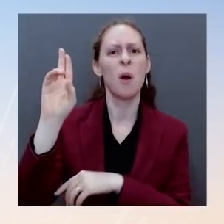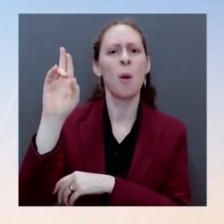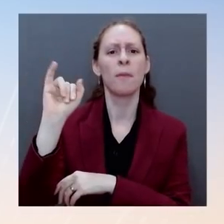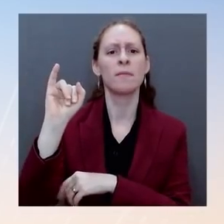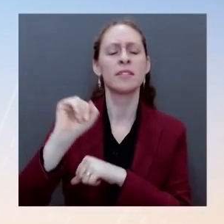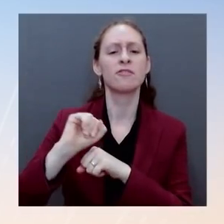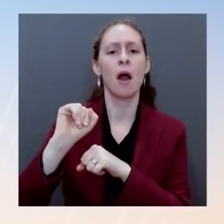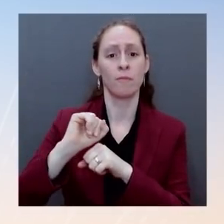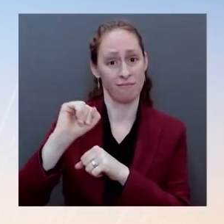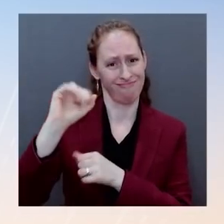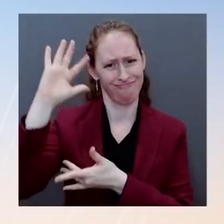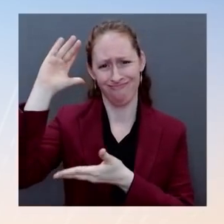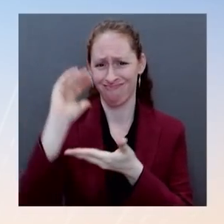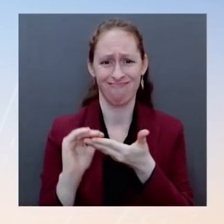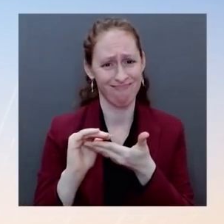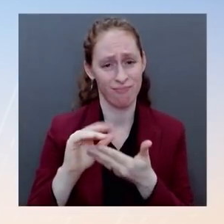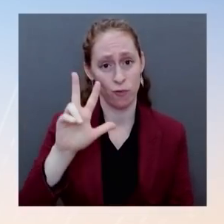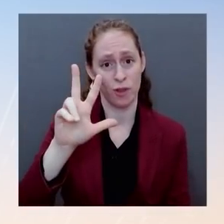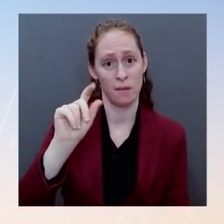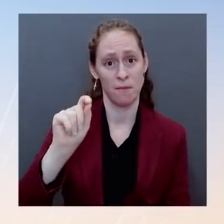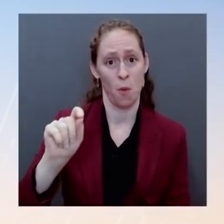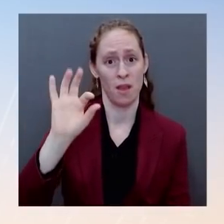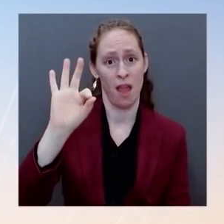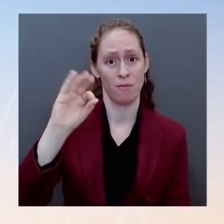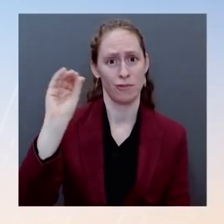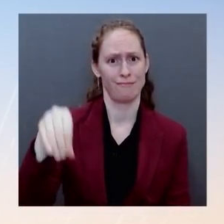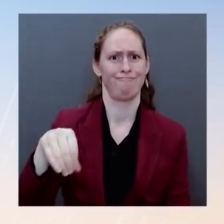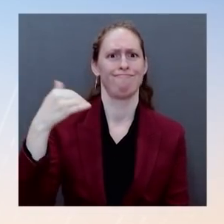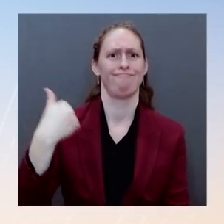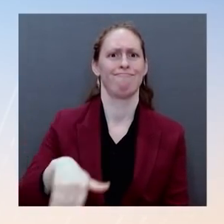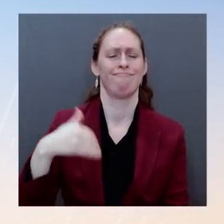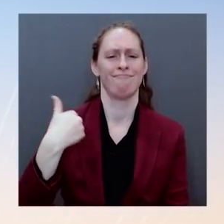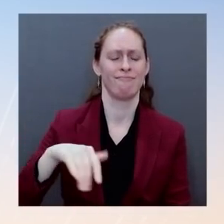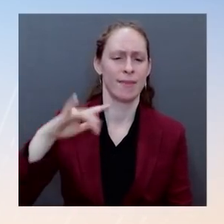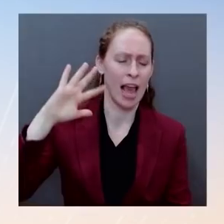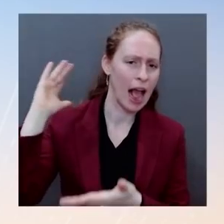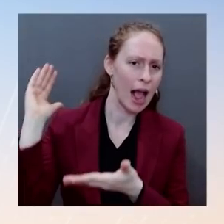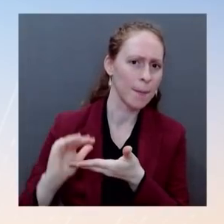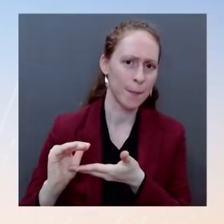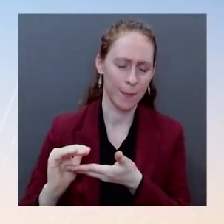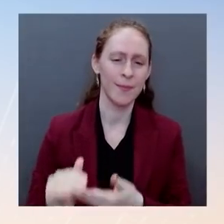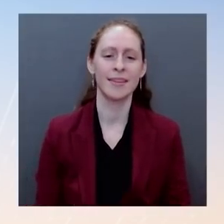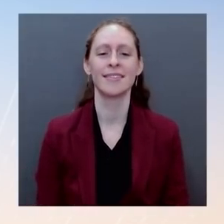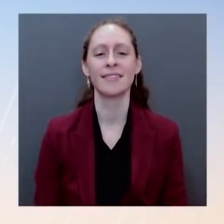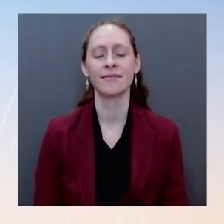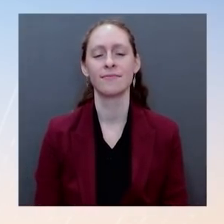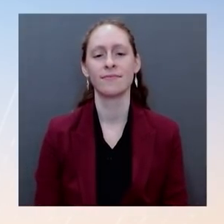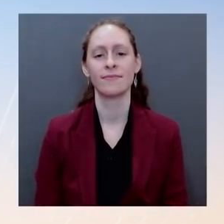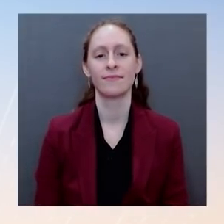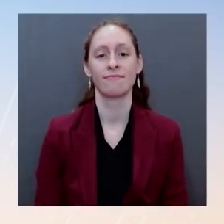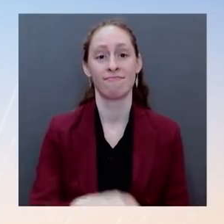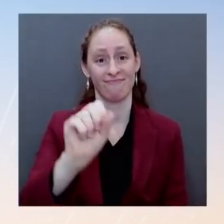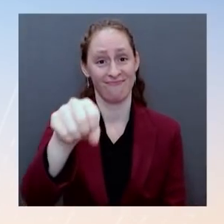the most jobs created in any year on record at 6.4 million; the strongest economic growth of any year